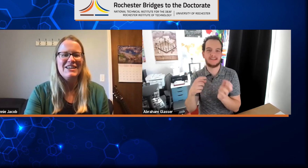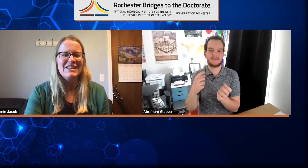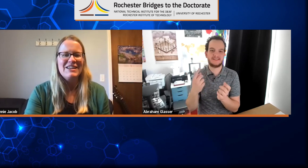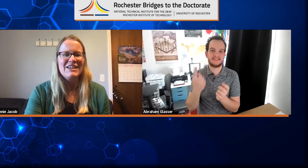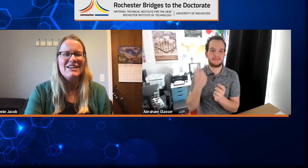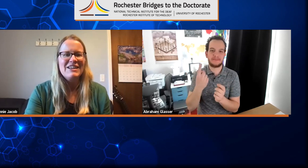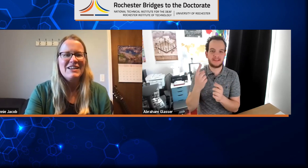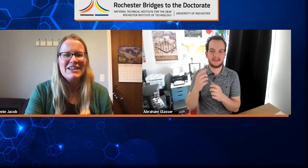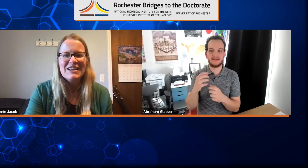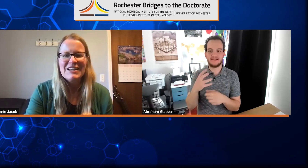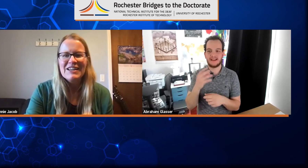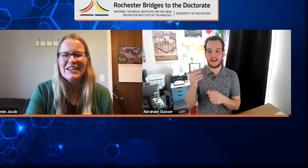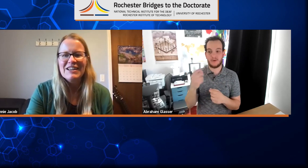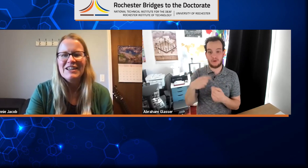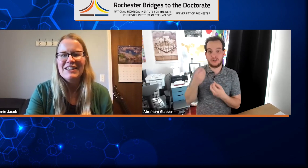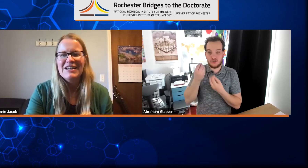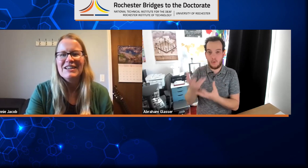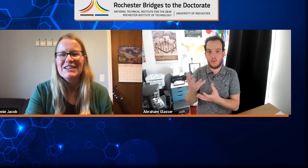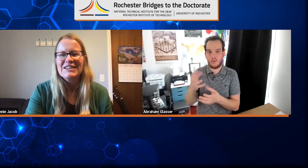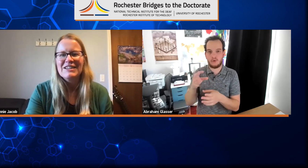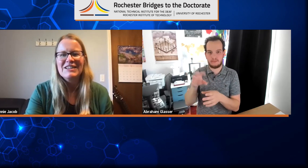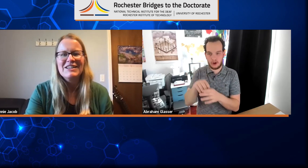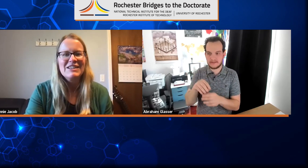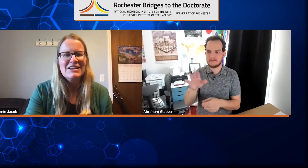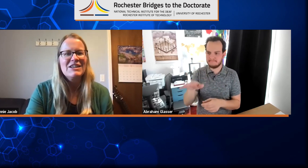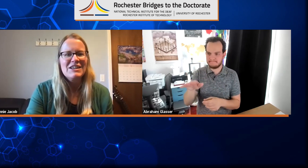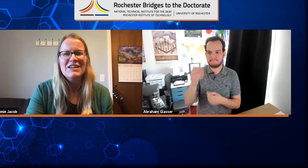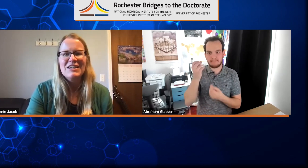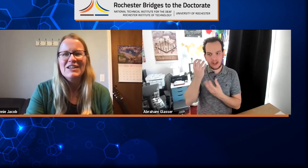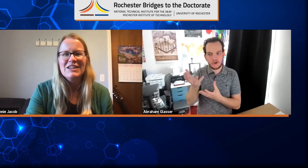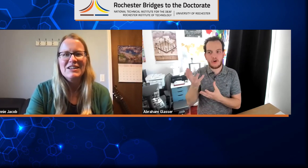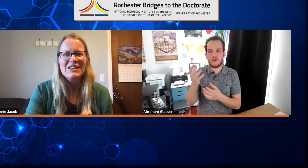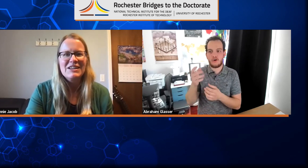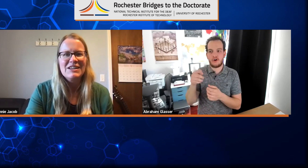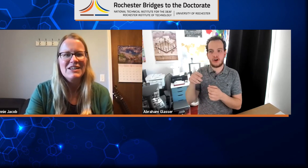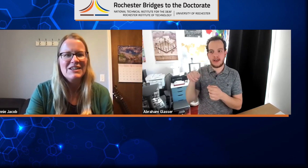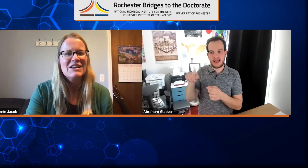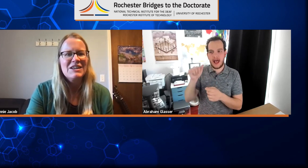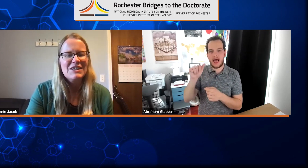to "Software" or "ASL recognition" or something like that.